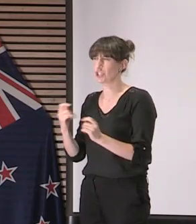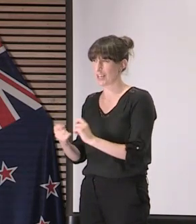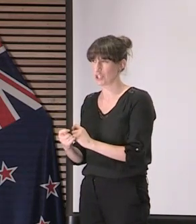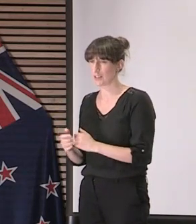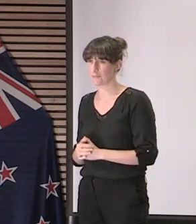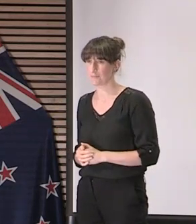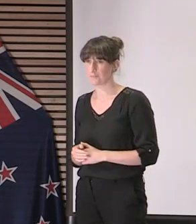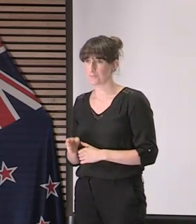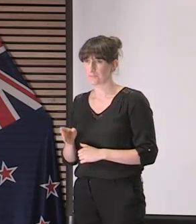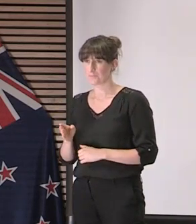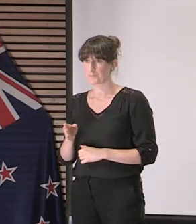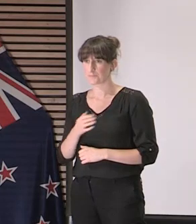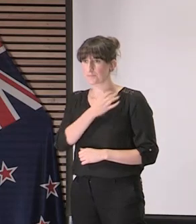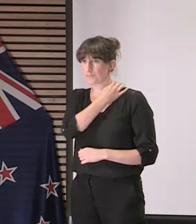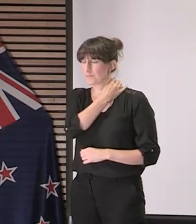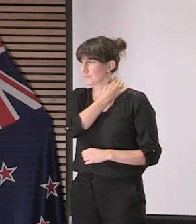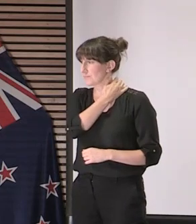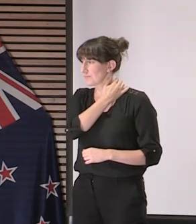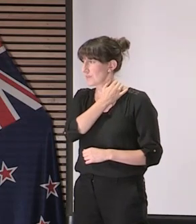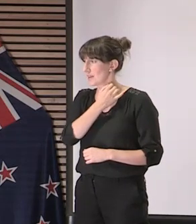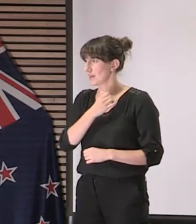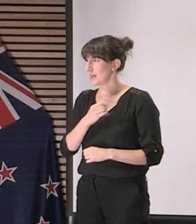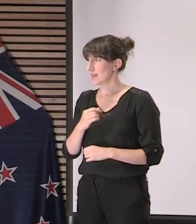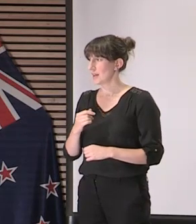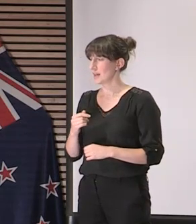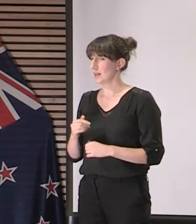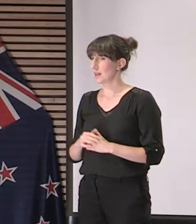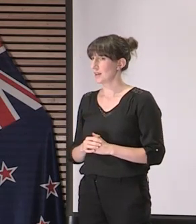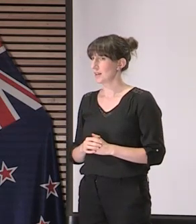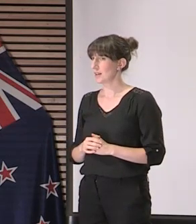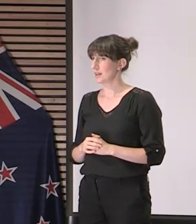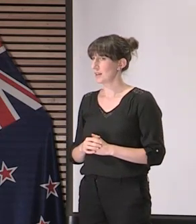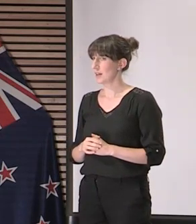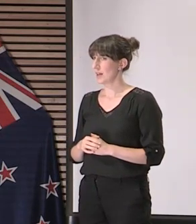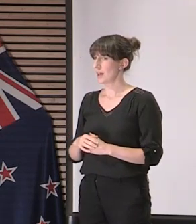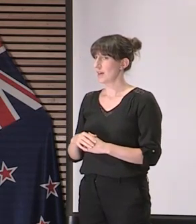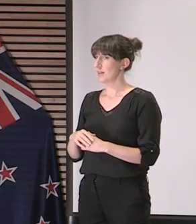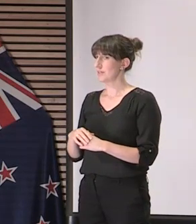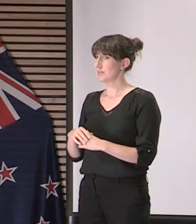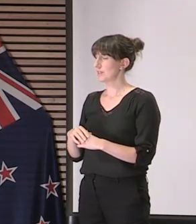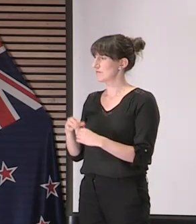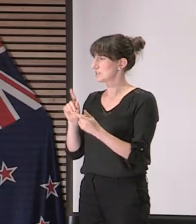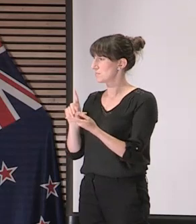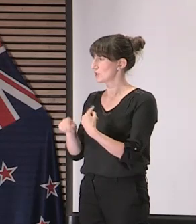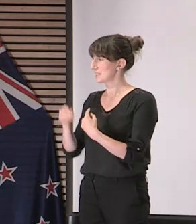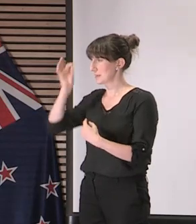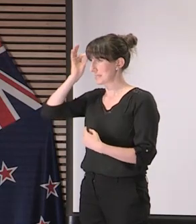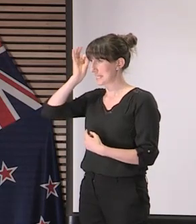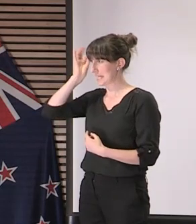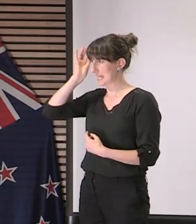government's business as usual work are going to have to change. With the House hat on,